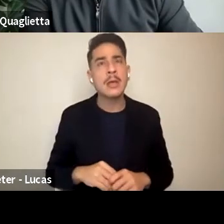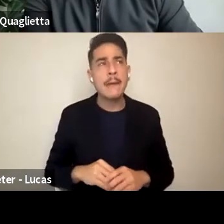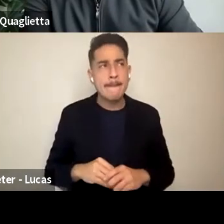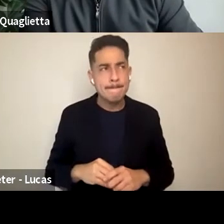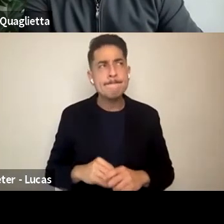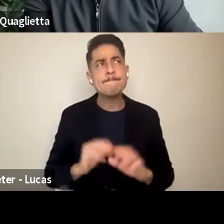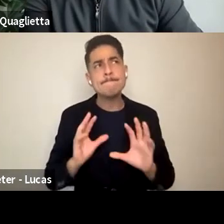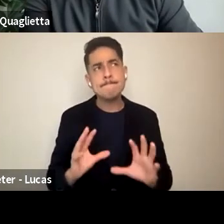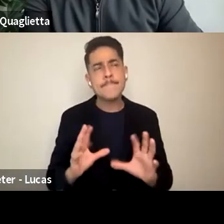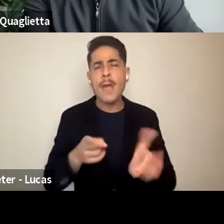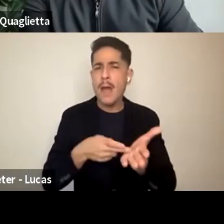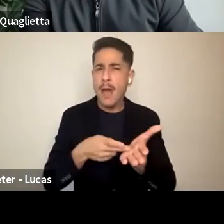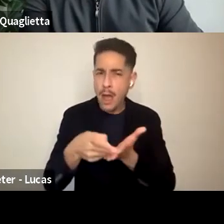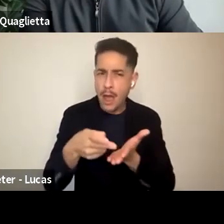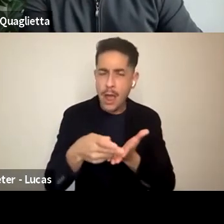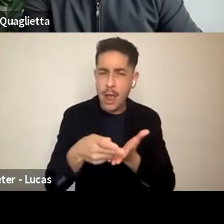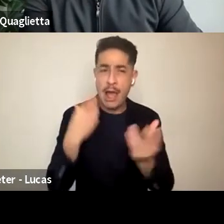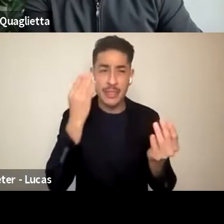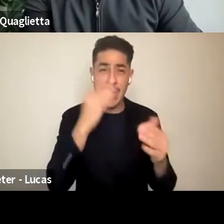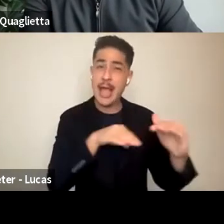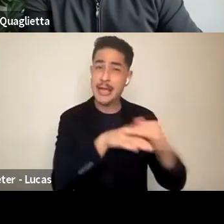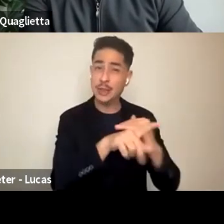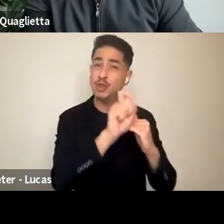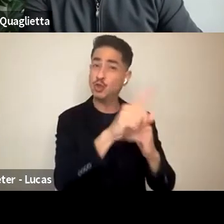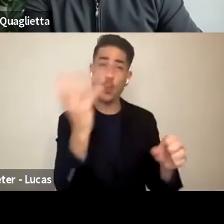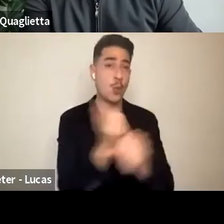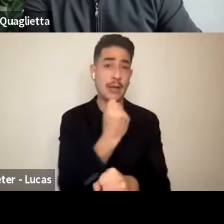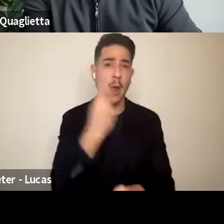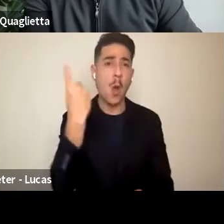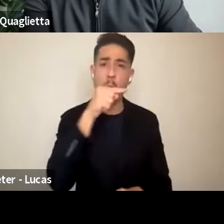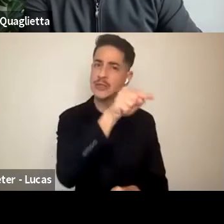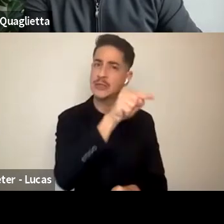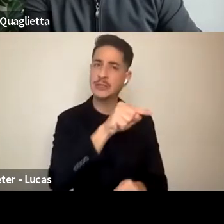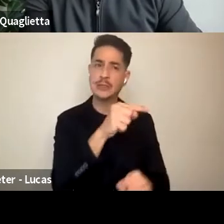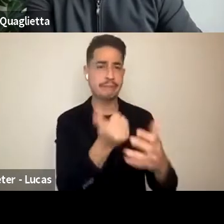Honestly, I think accessibility should always win. Google is so smart.